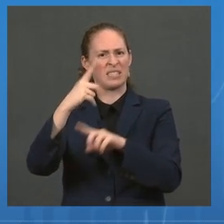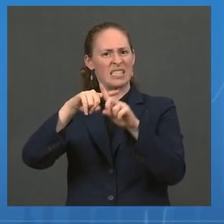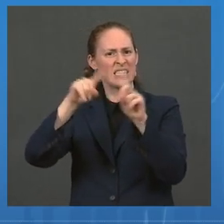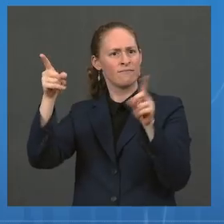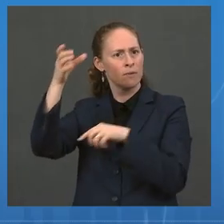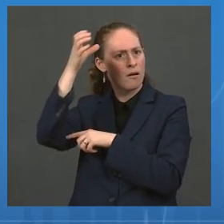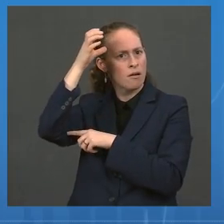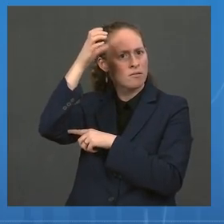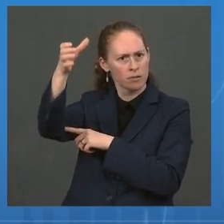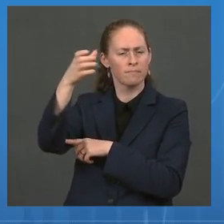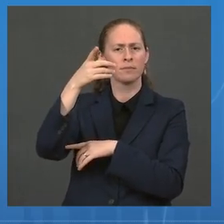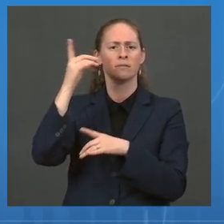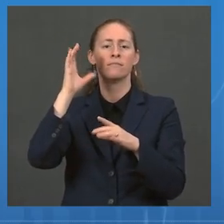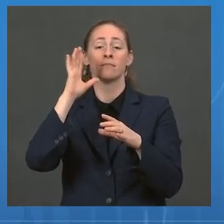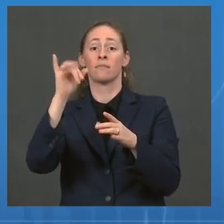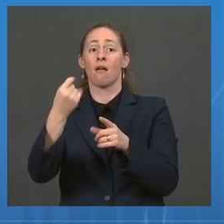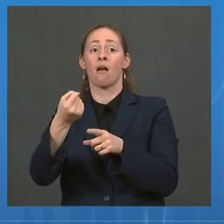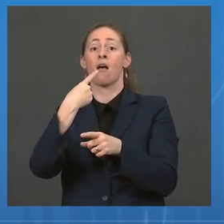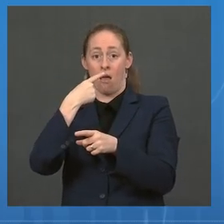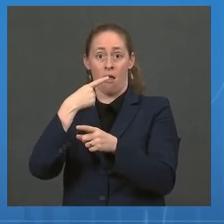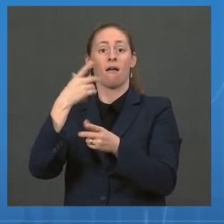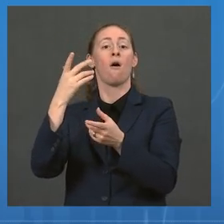or to moderate an aberrant host response.